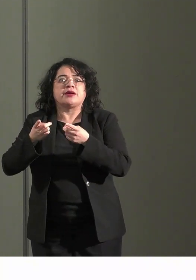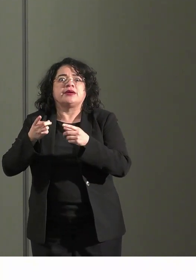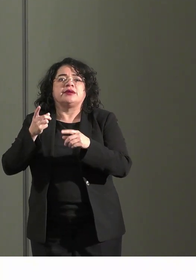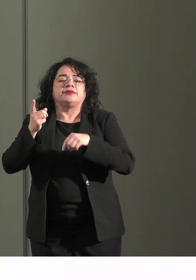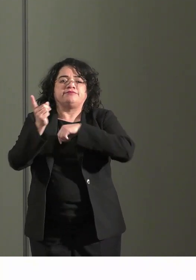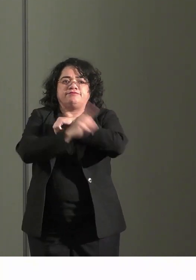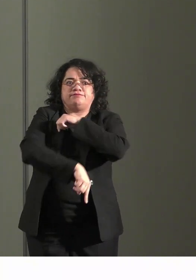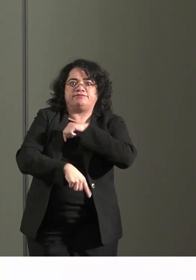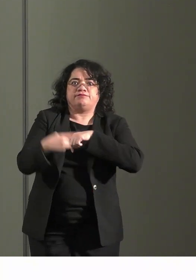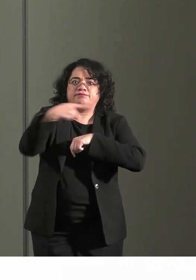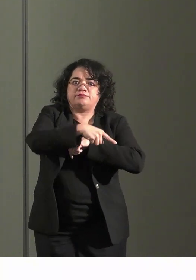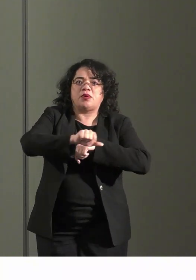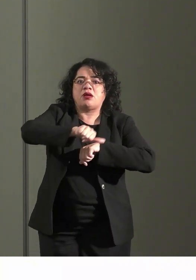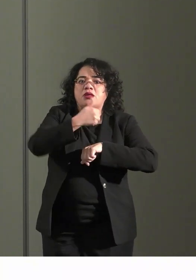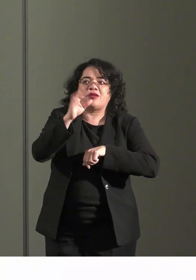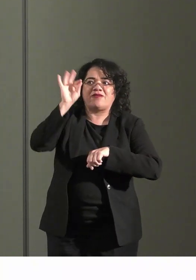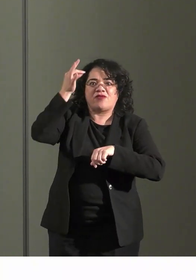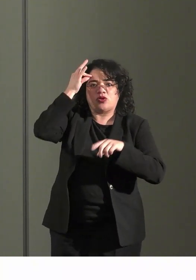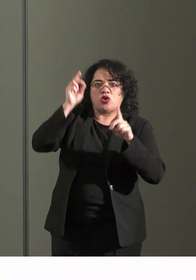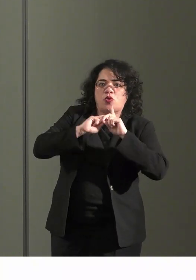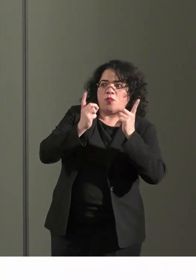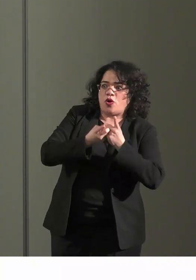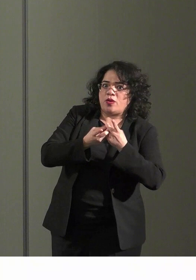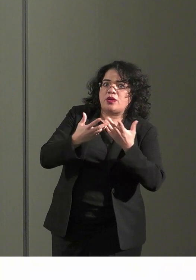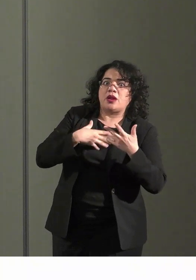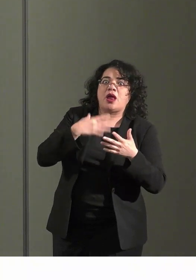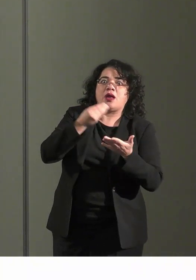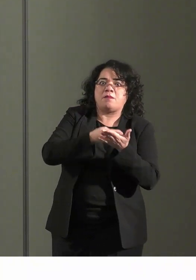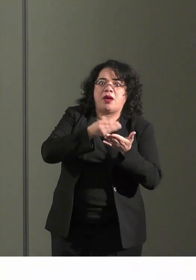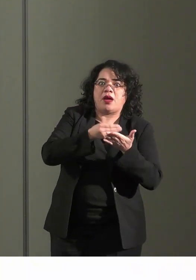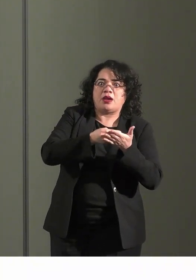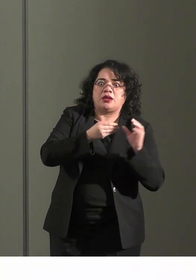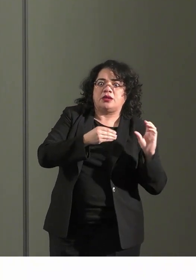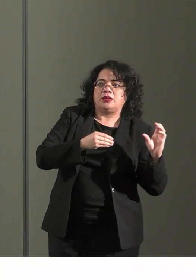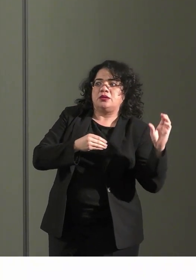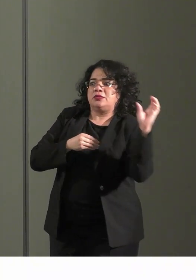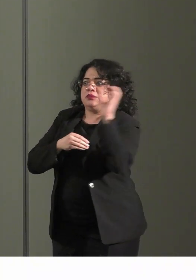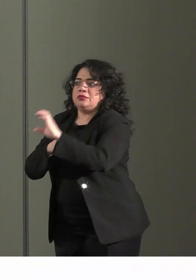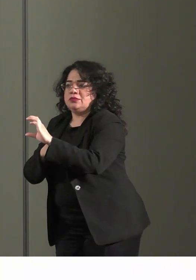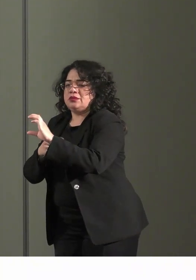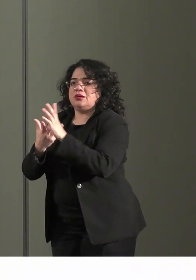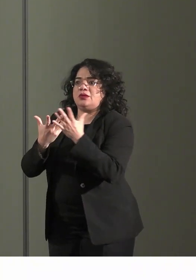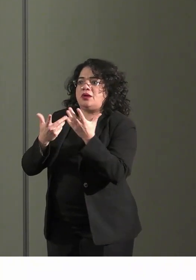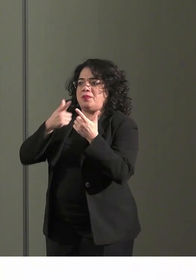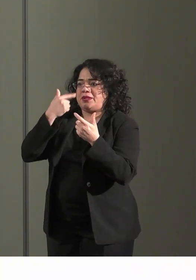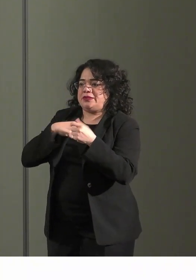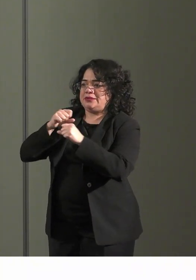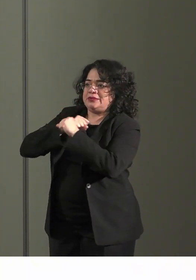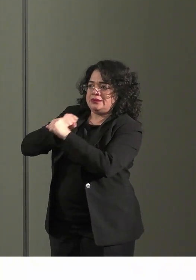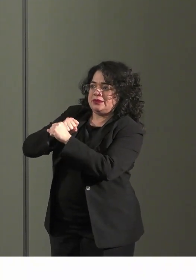the federal department and take the money from this pocket to another pocket. It is neutral for